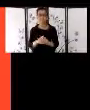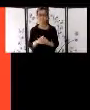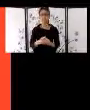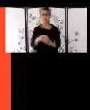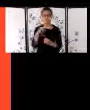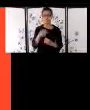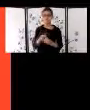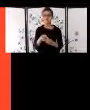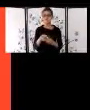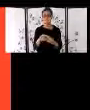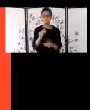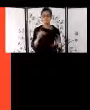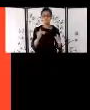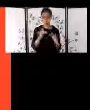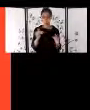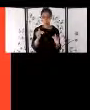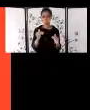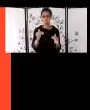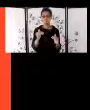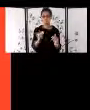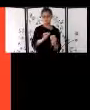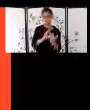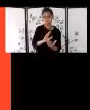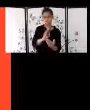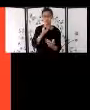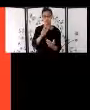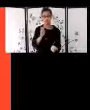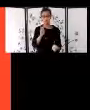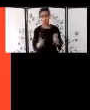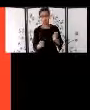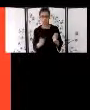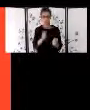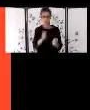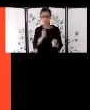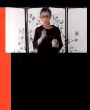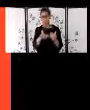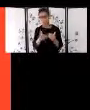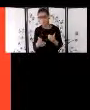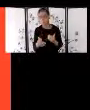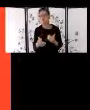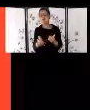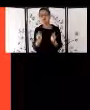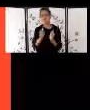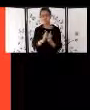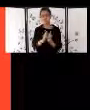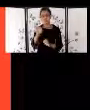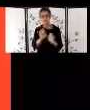and be adapted as needed based on ongoing evaluation, community engagement and feedback,